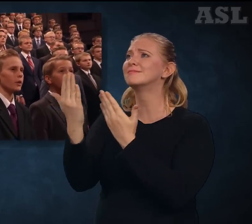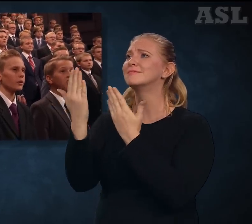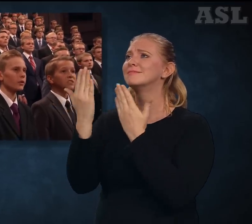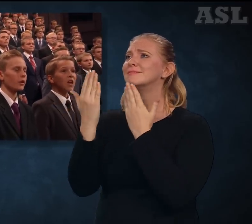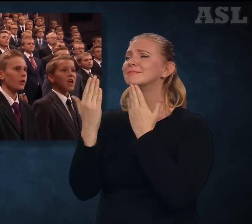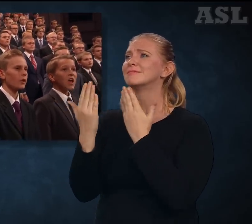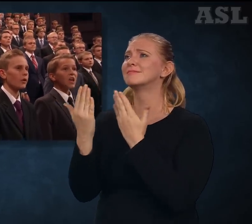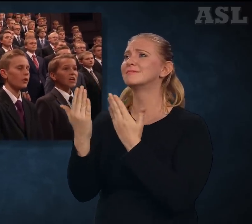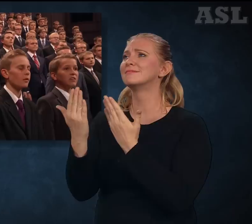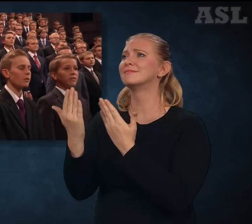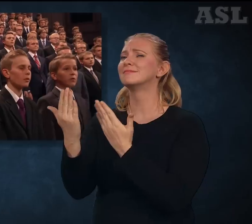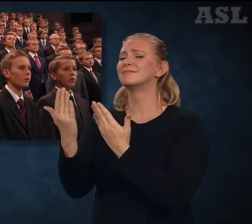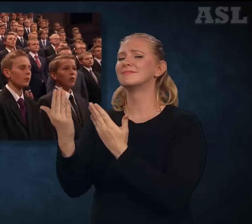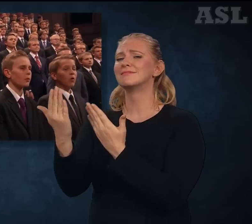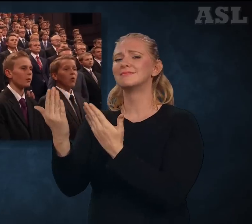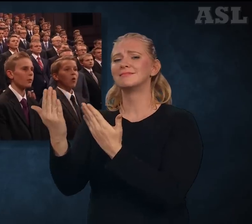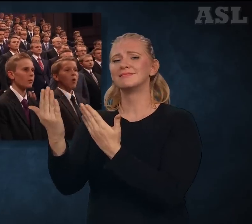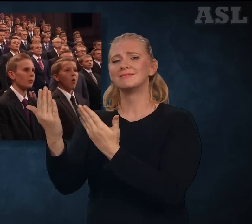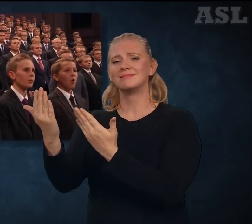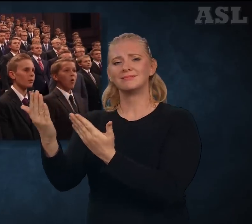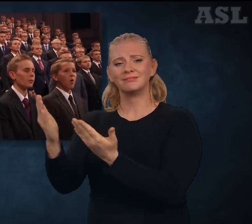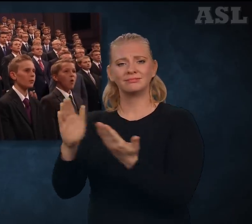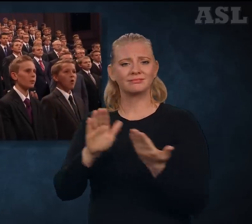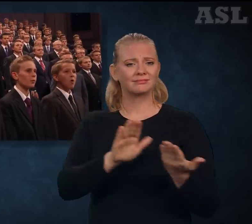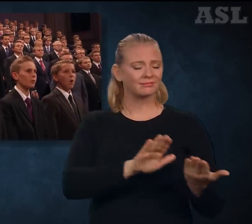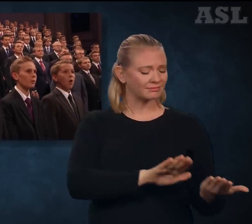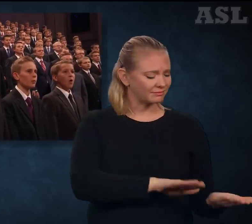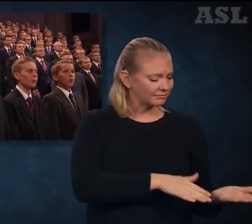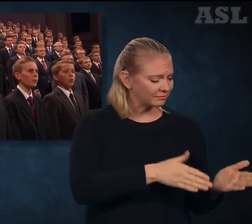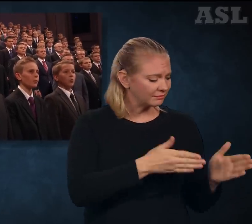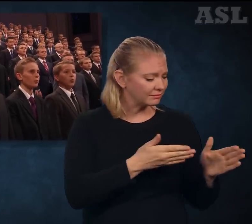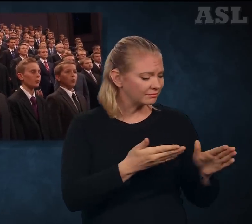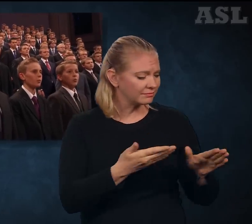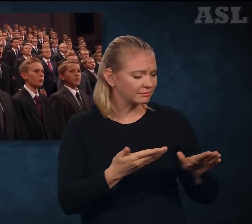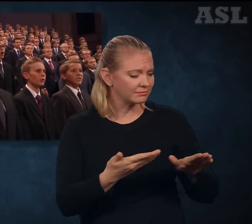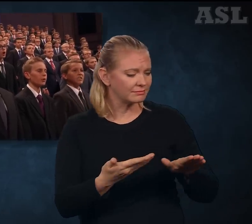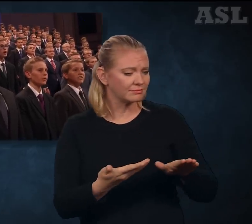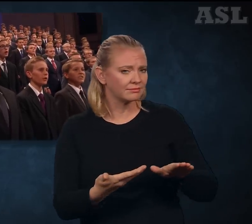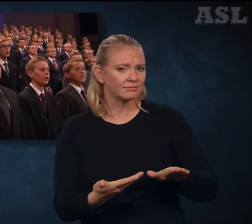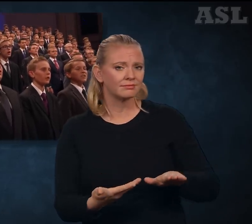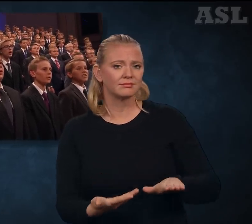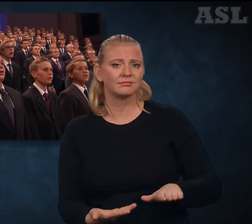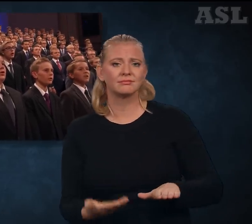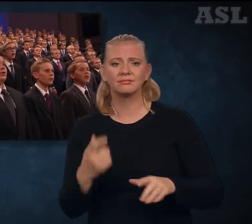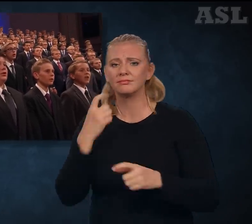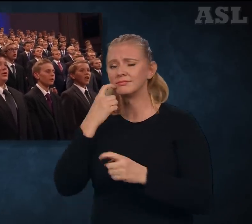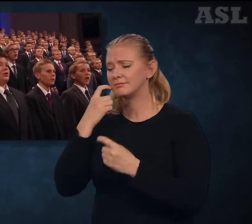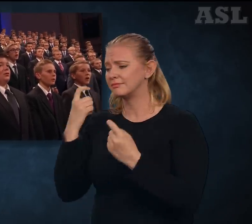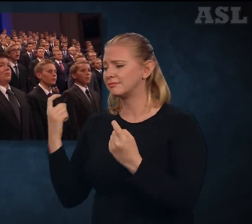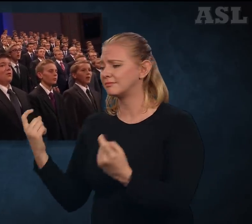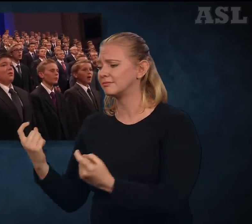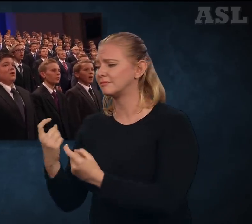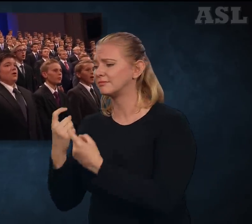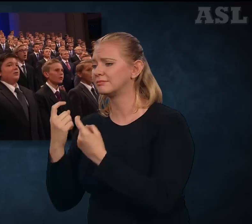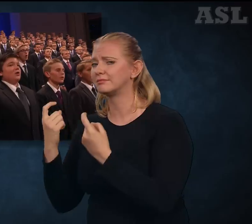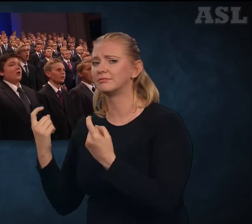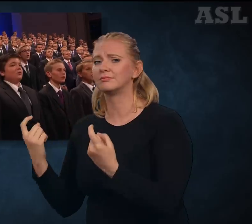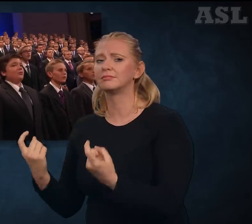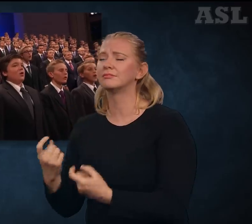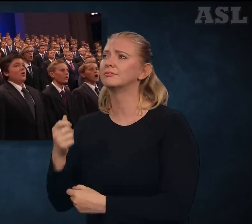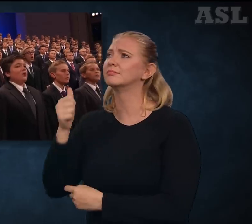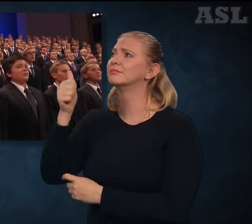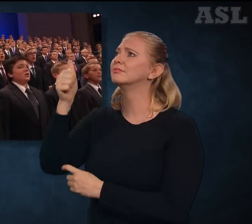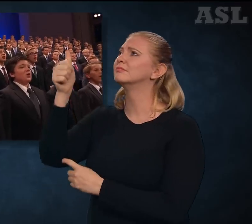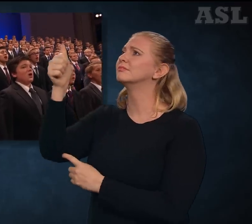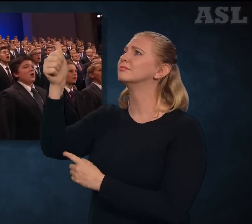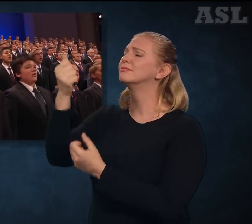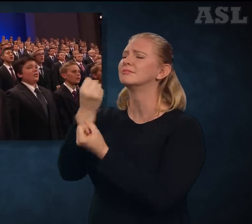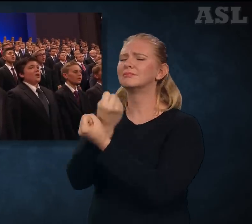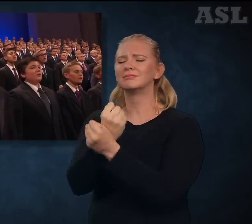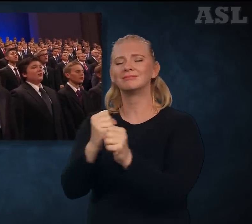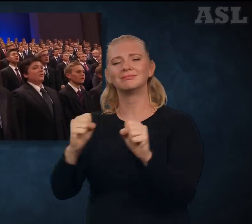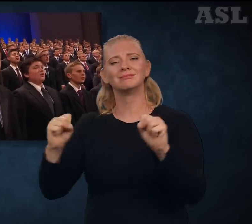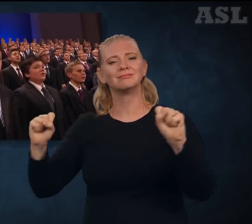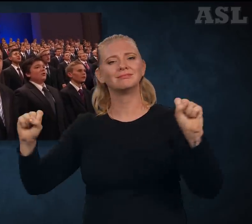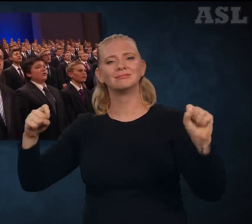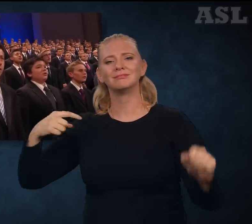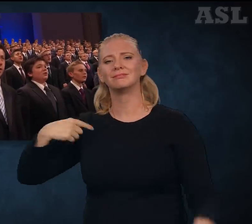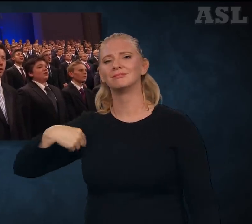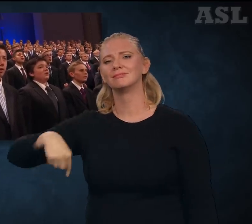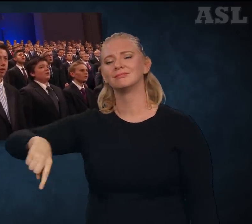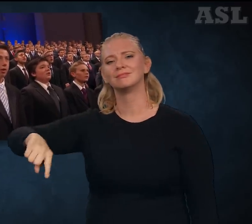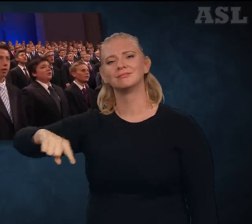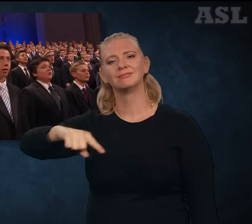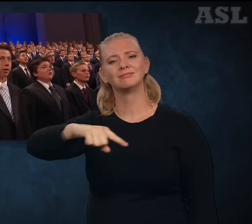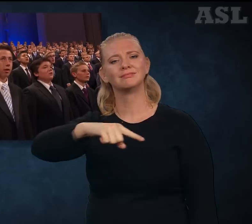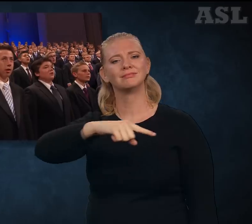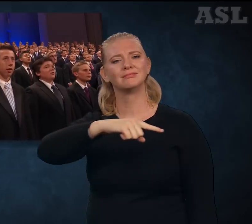WE THANK THEE FOR OUR LOVING SAVIOR